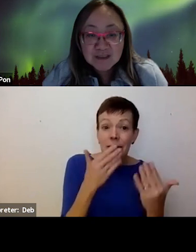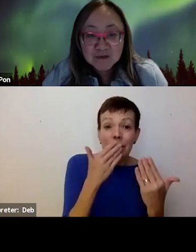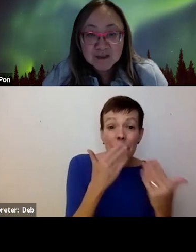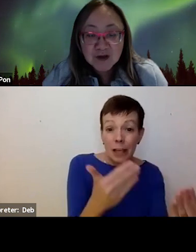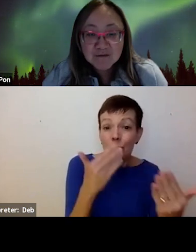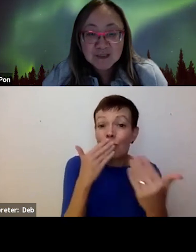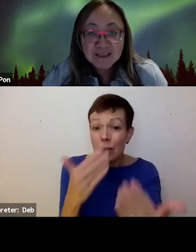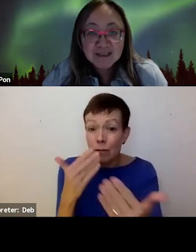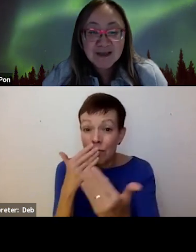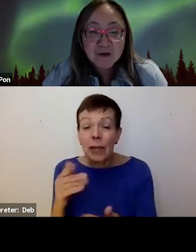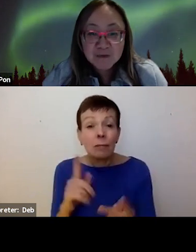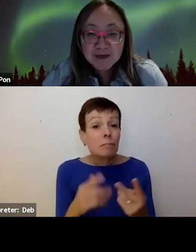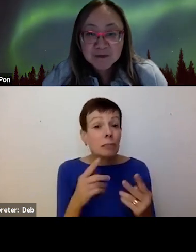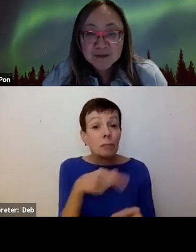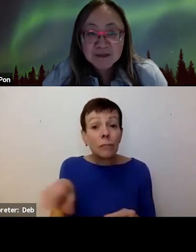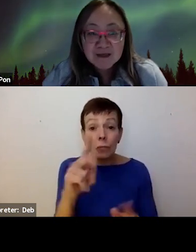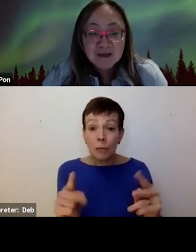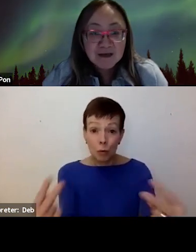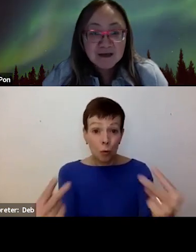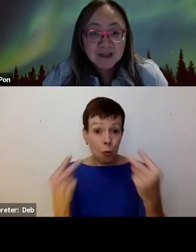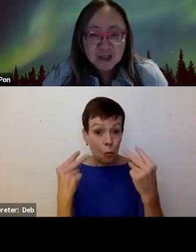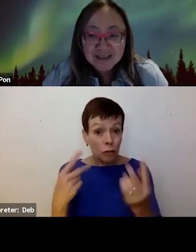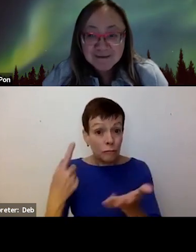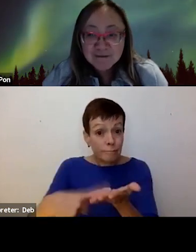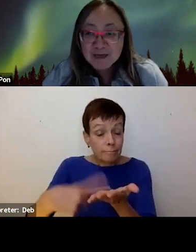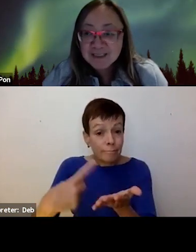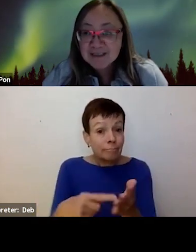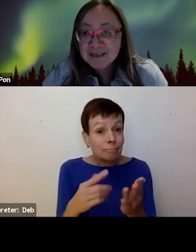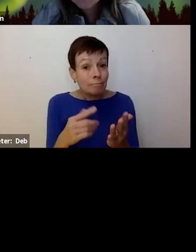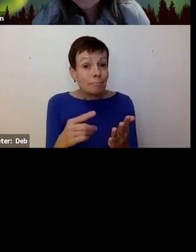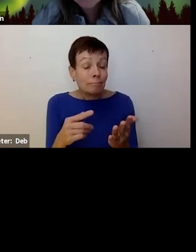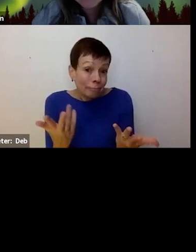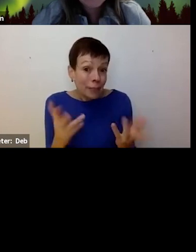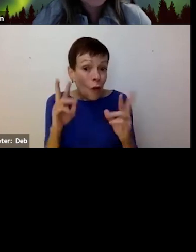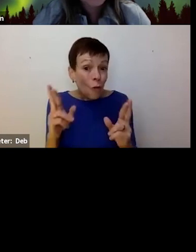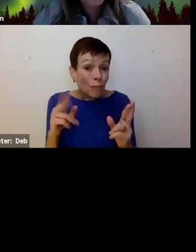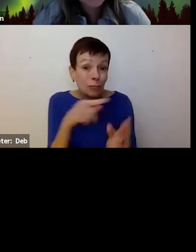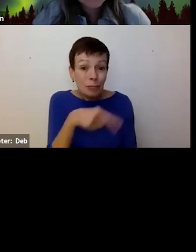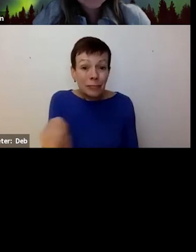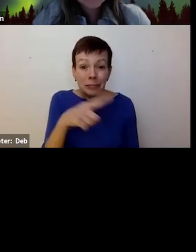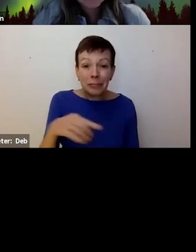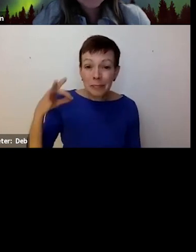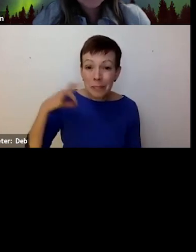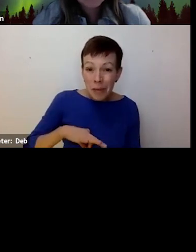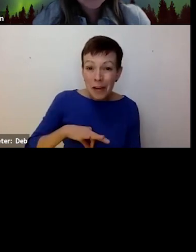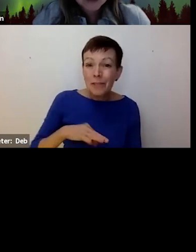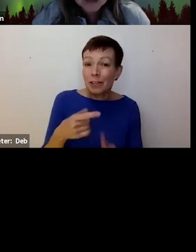for this conversation. I hope there was good information that was shared, and I encourage